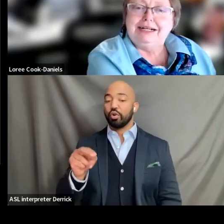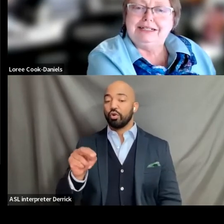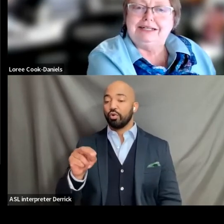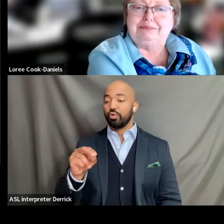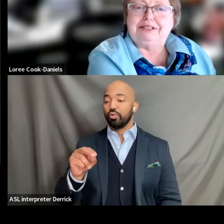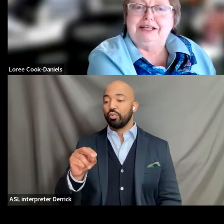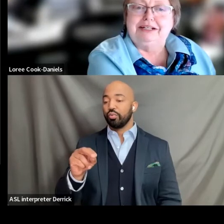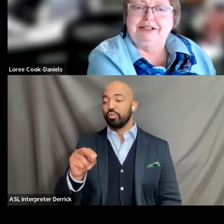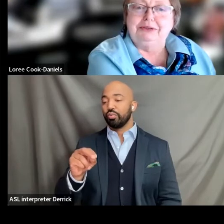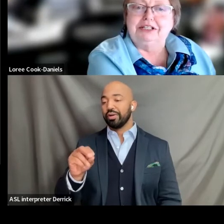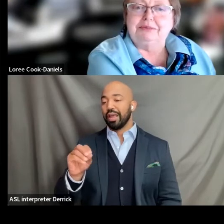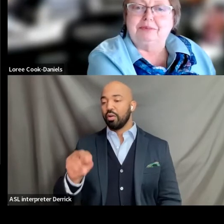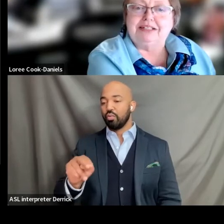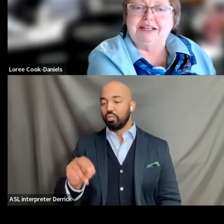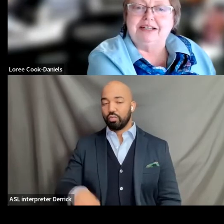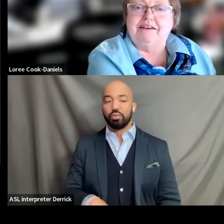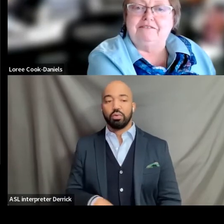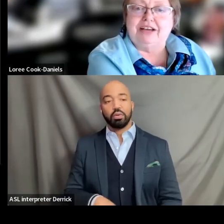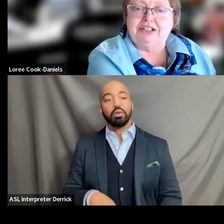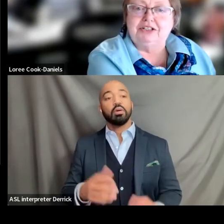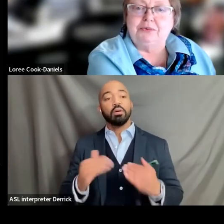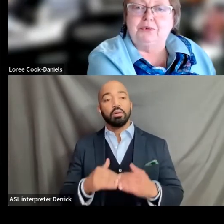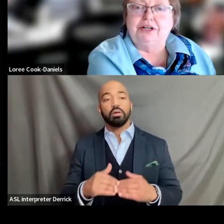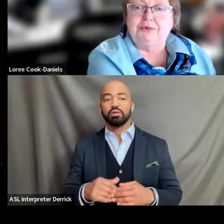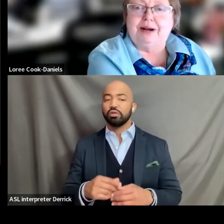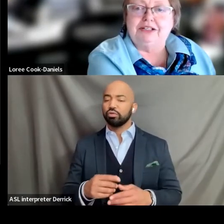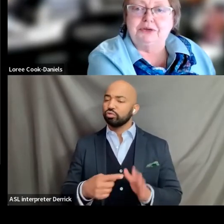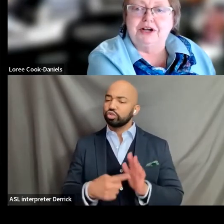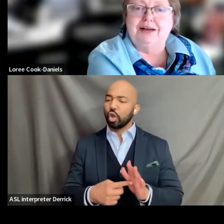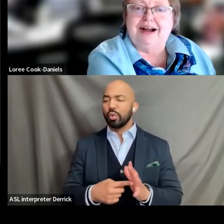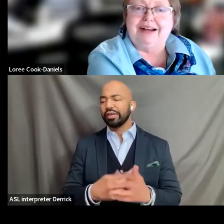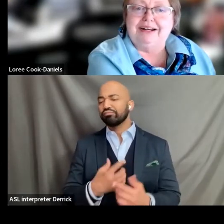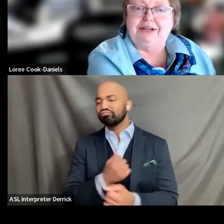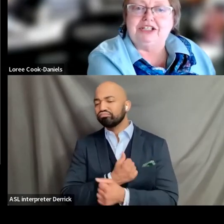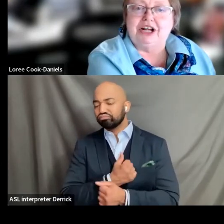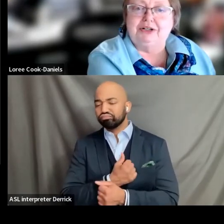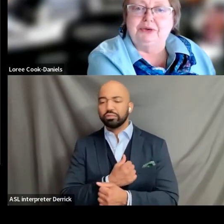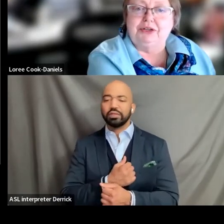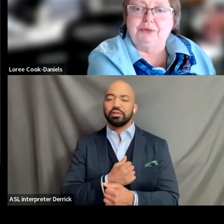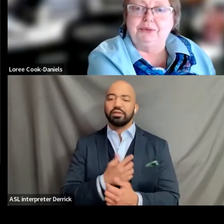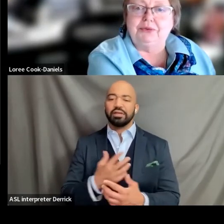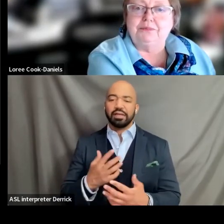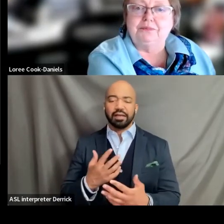Next steps can include expressing affection toward a trans or nonbinary child or youth.